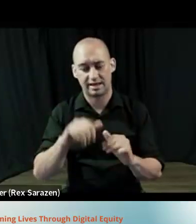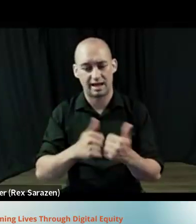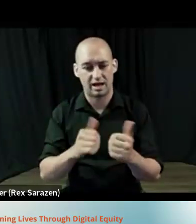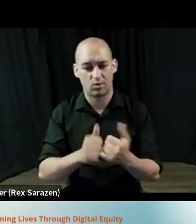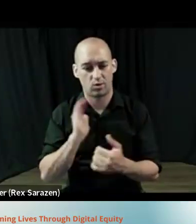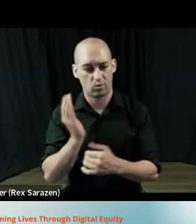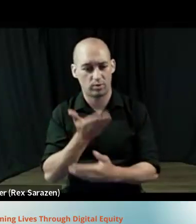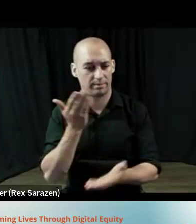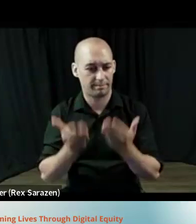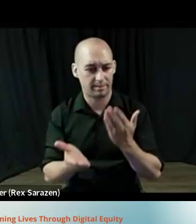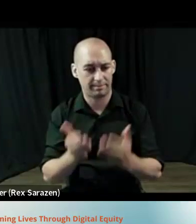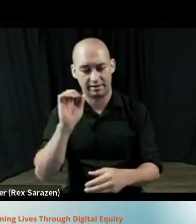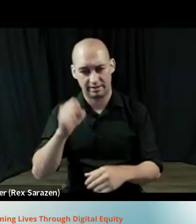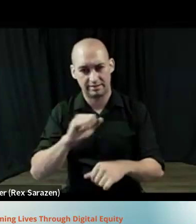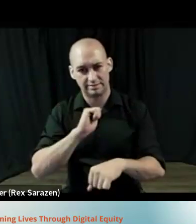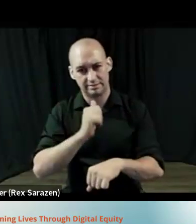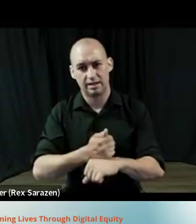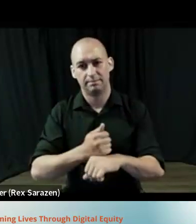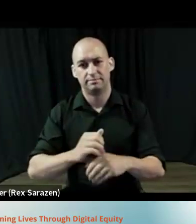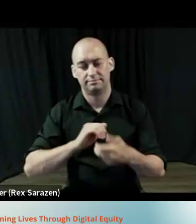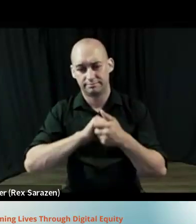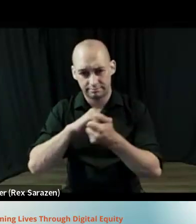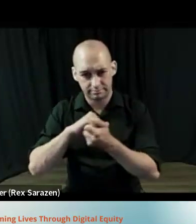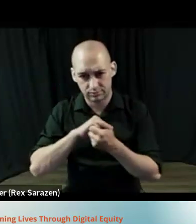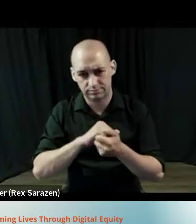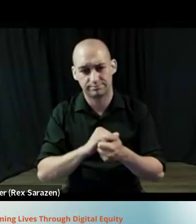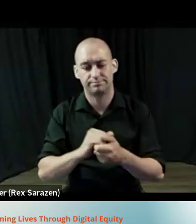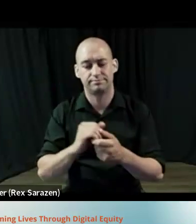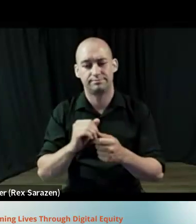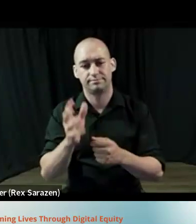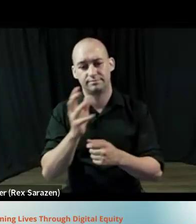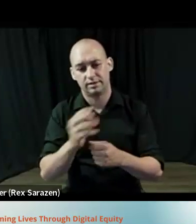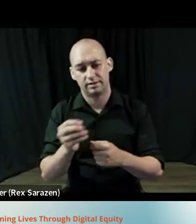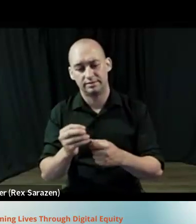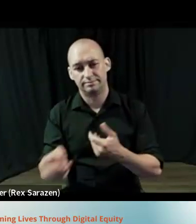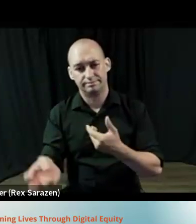to form coalitions, and how we might be able to collaborate both on the Competitive Grants